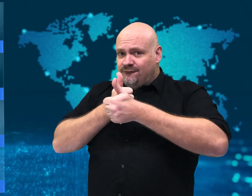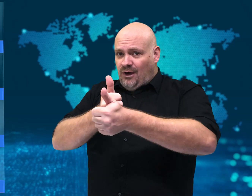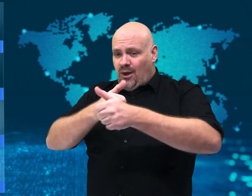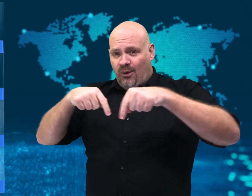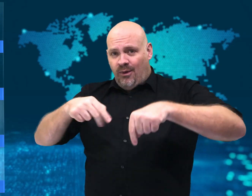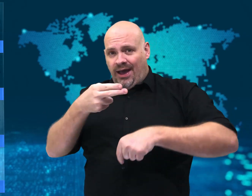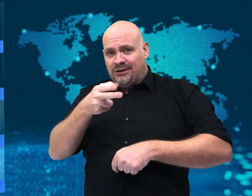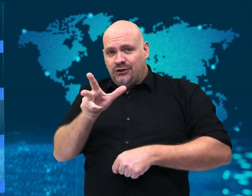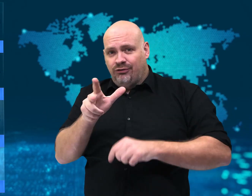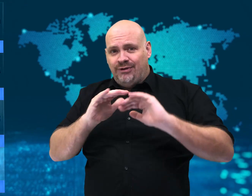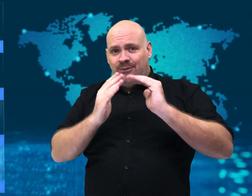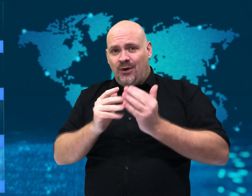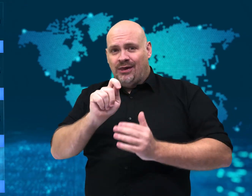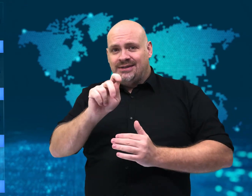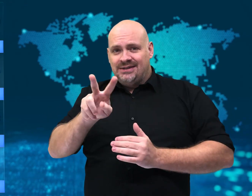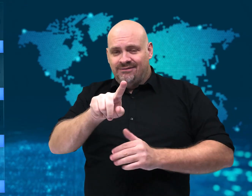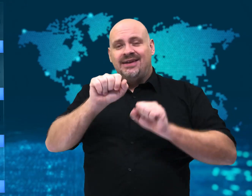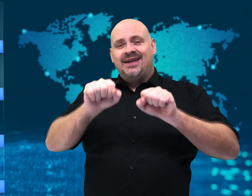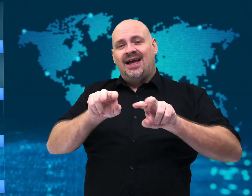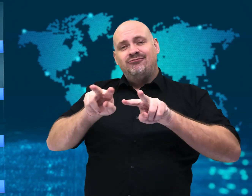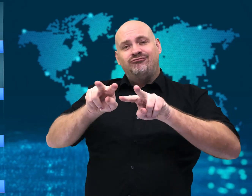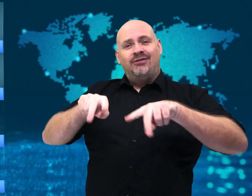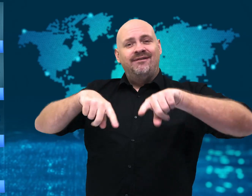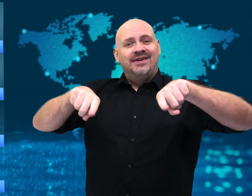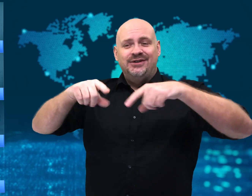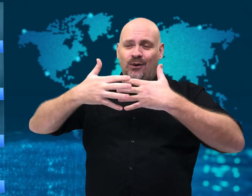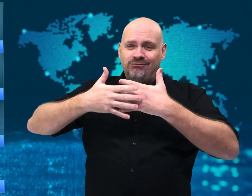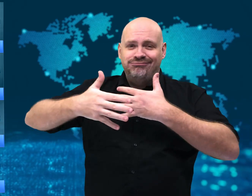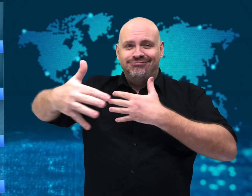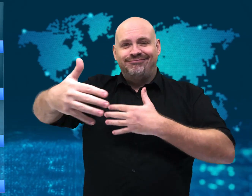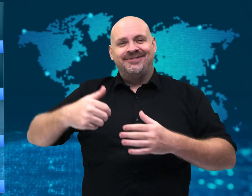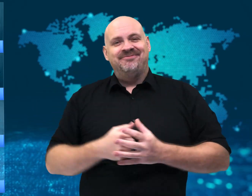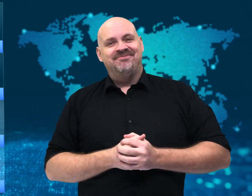and follow H3 World TV to get new video updates!